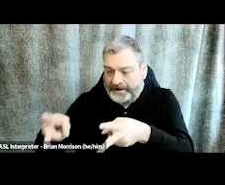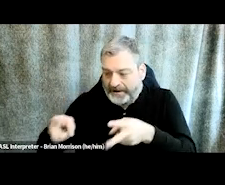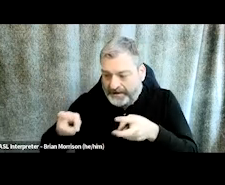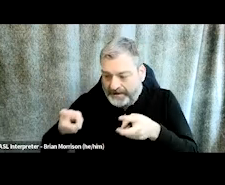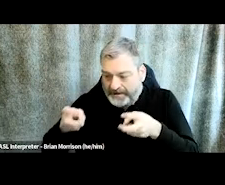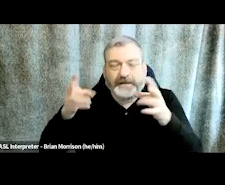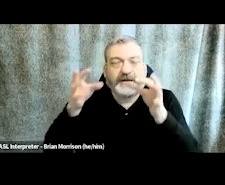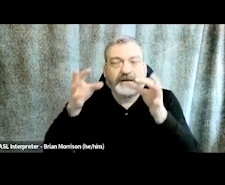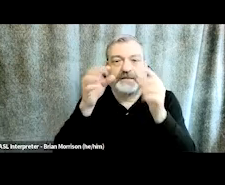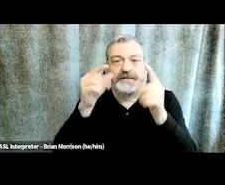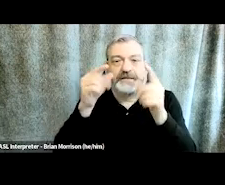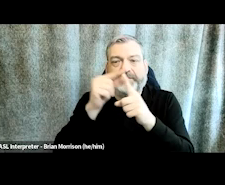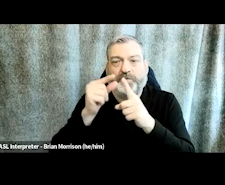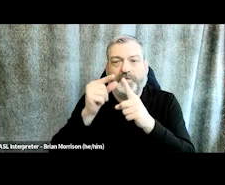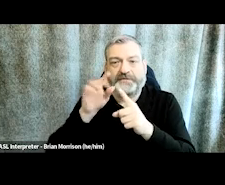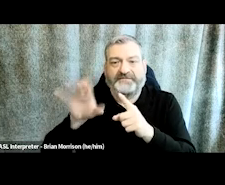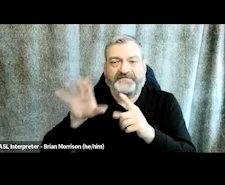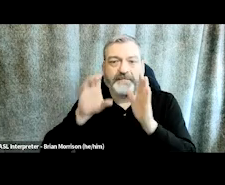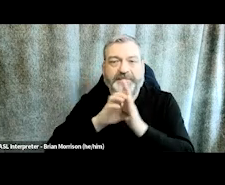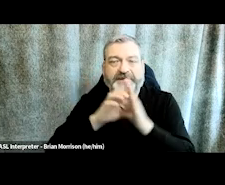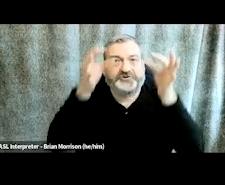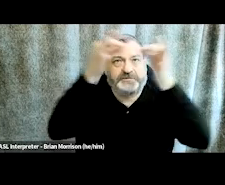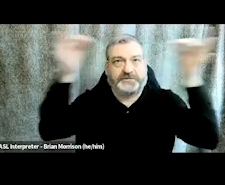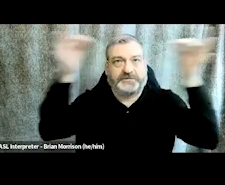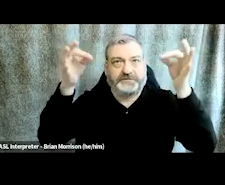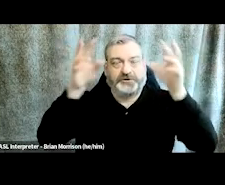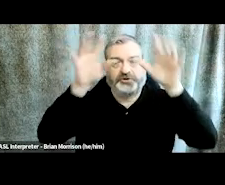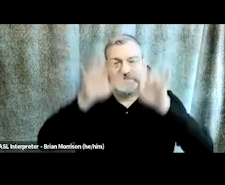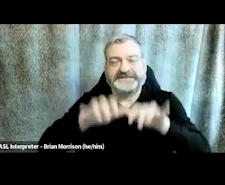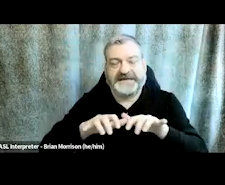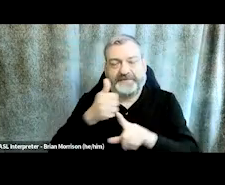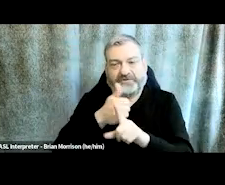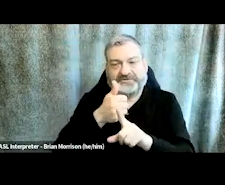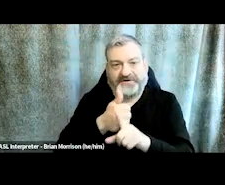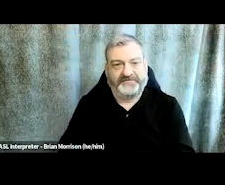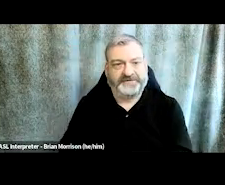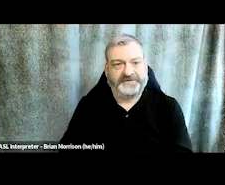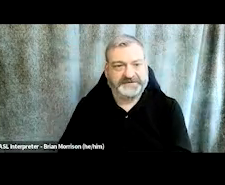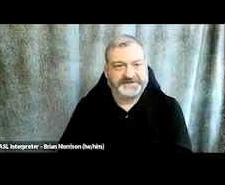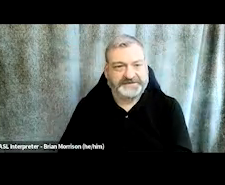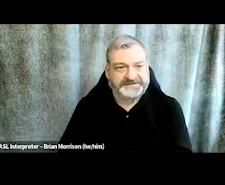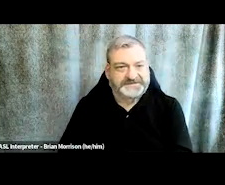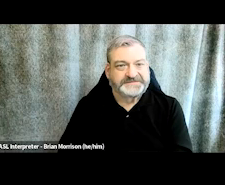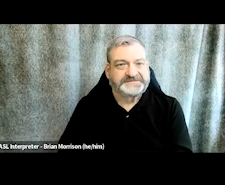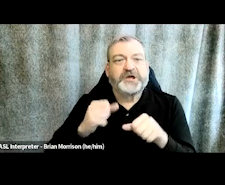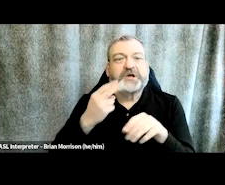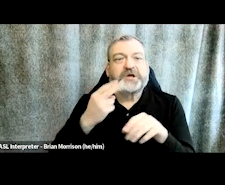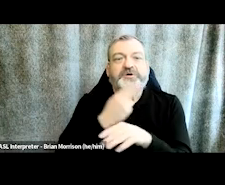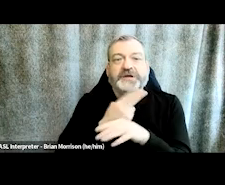Consider also repeating that text that's in the image or that's in the alt text in the post just to make sure that everyone can access it.